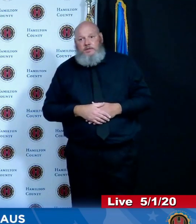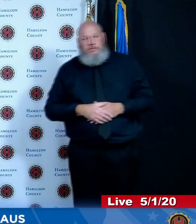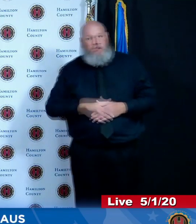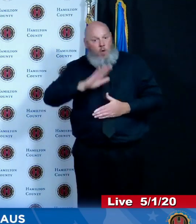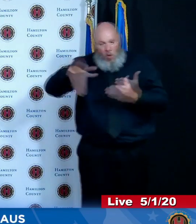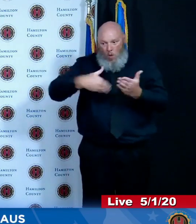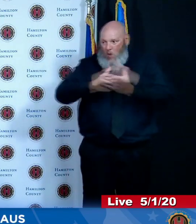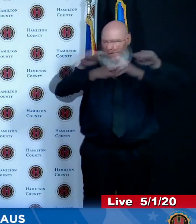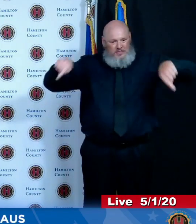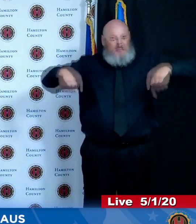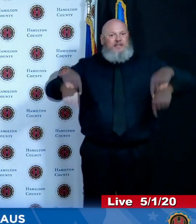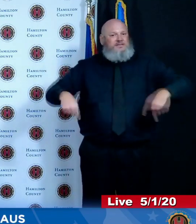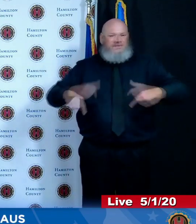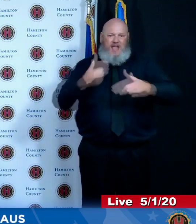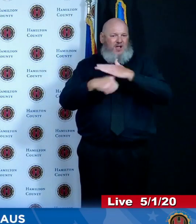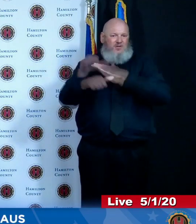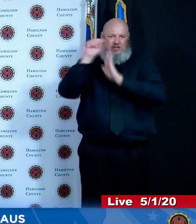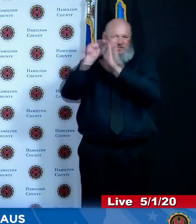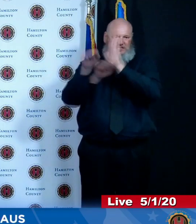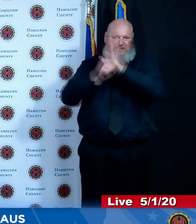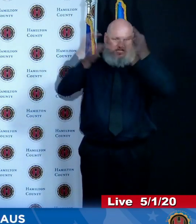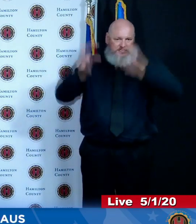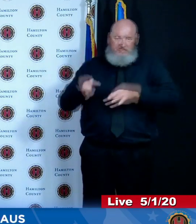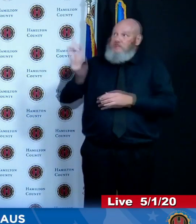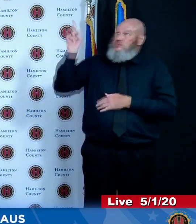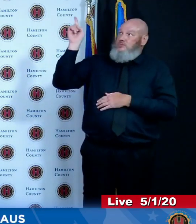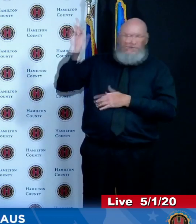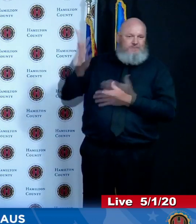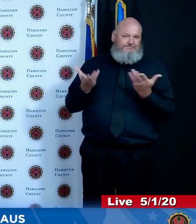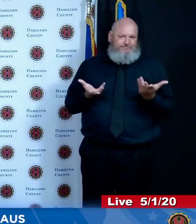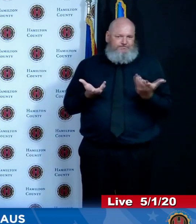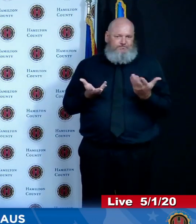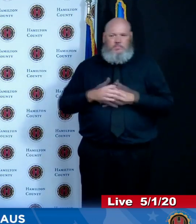remember Bridget Thank You commissioner our